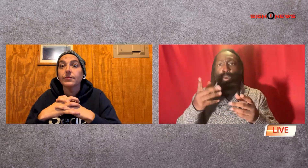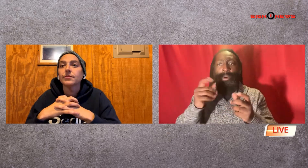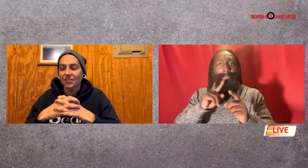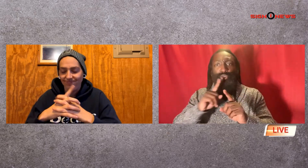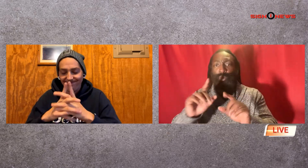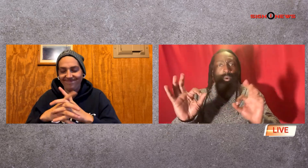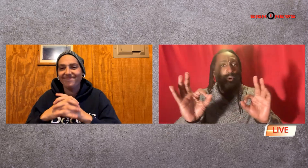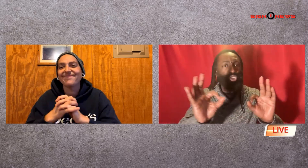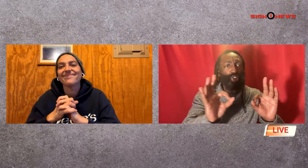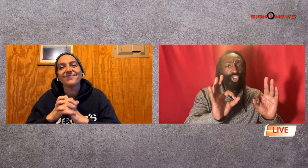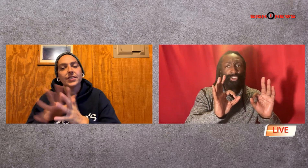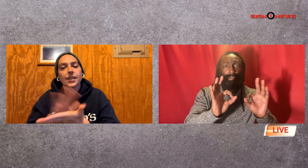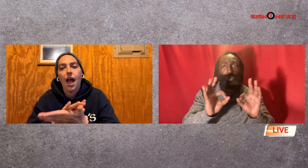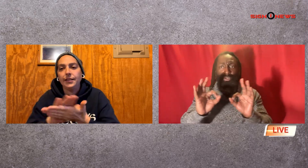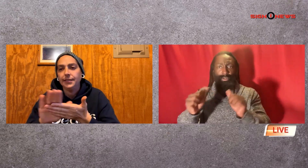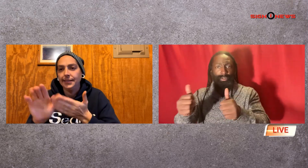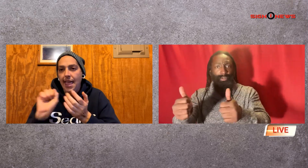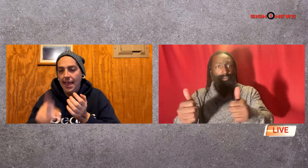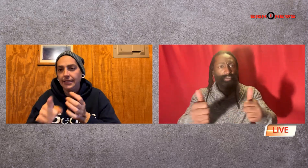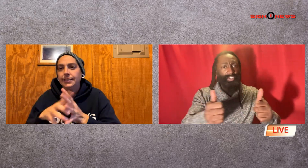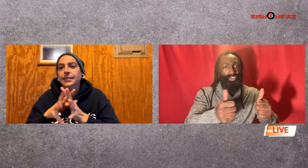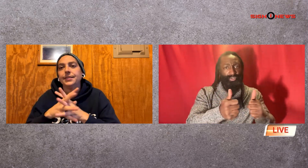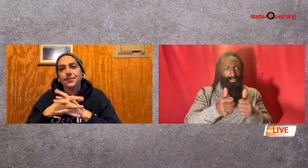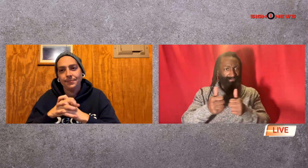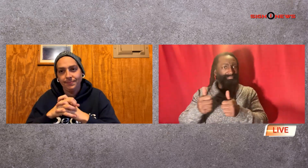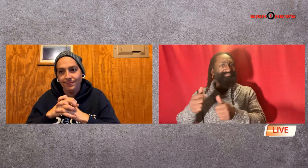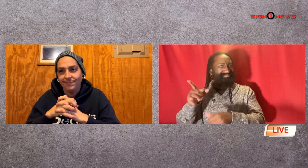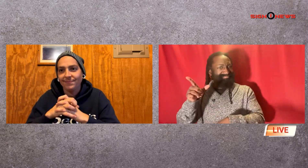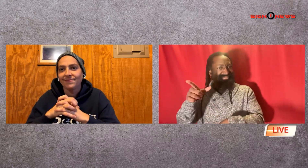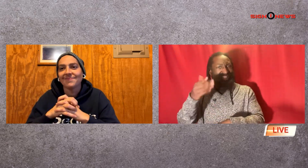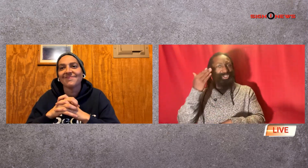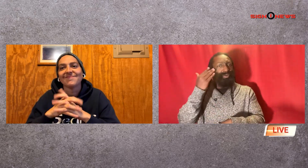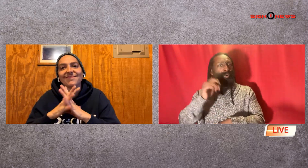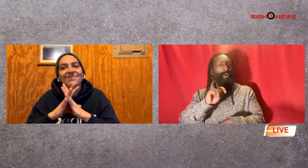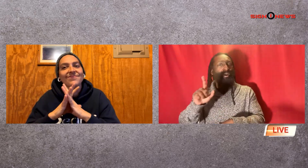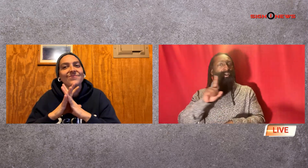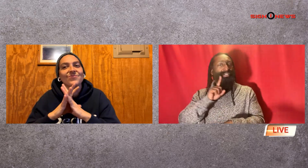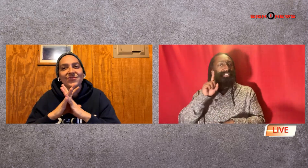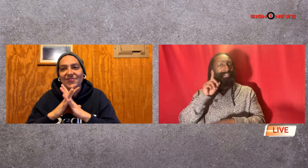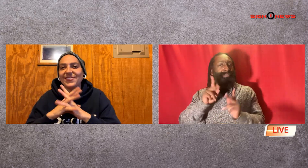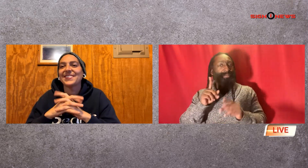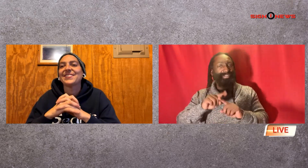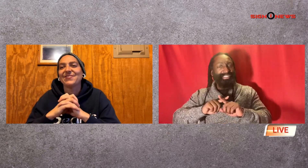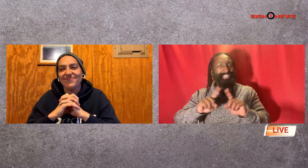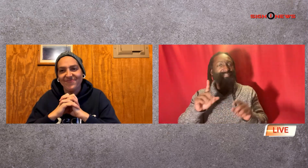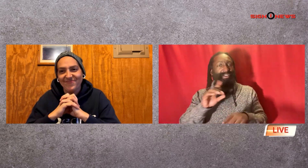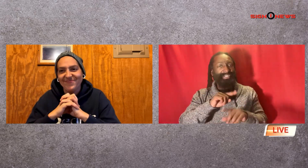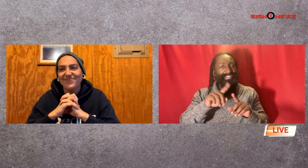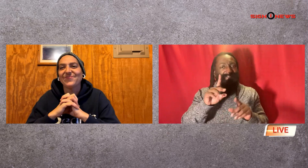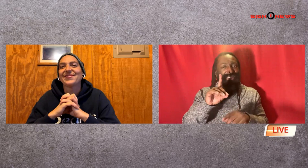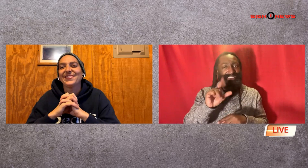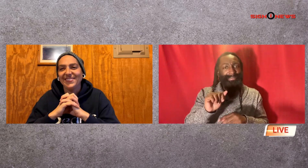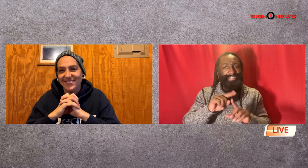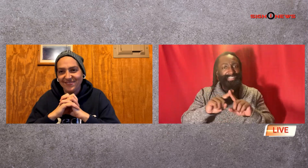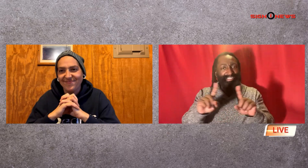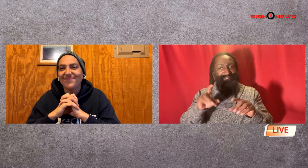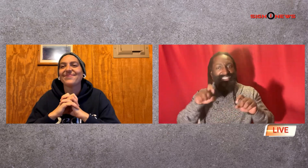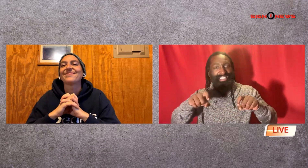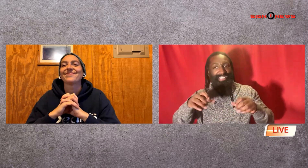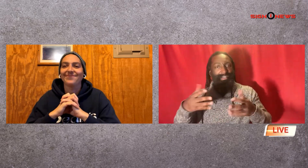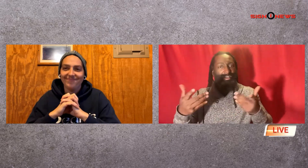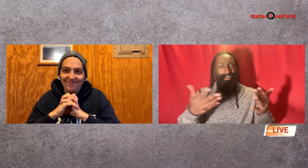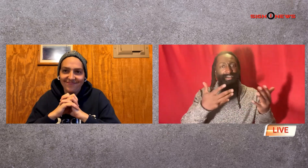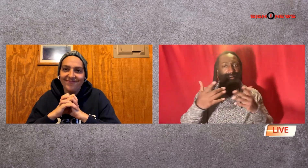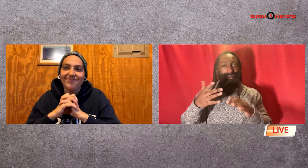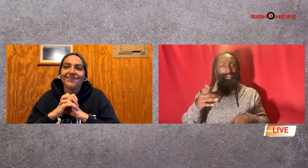they they make sure that access was provided because all deaf people and people disabilities